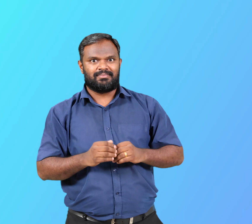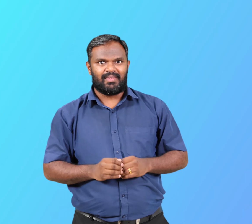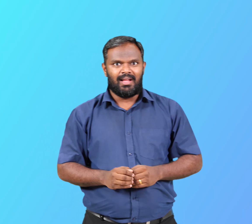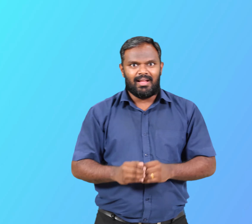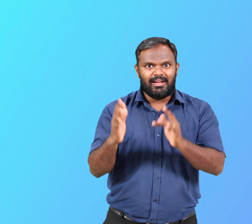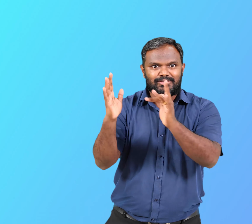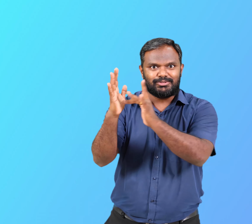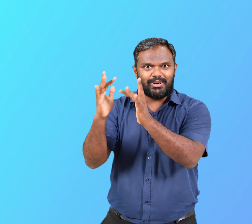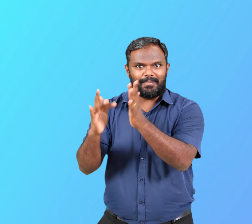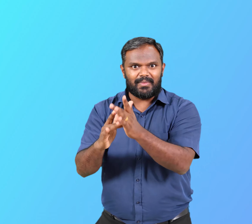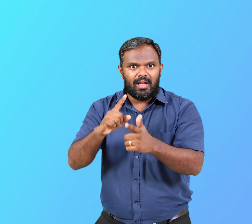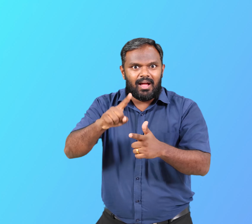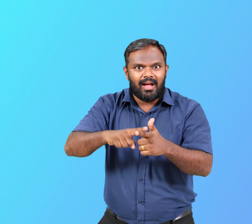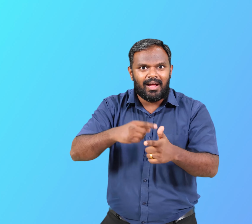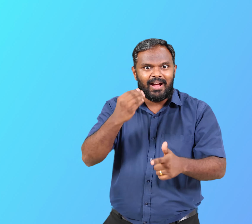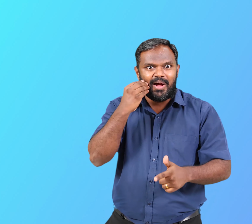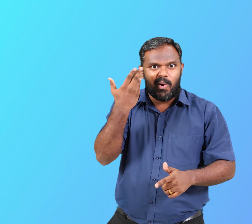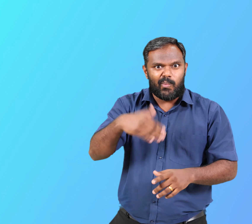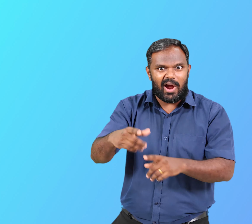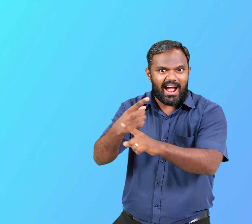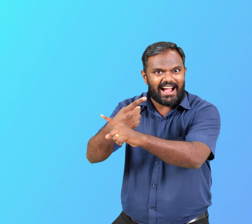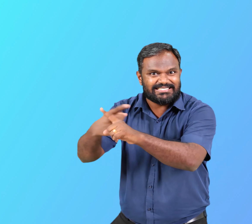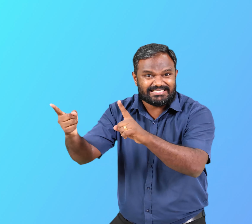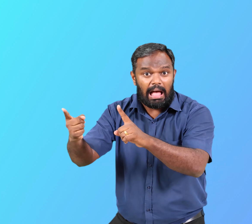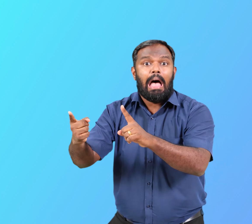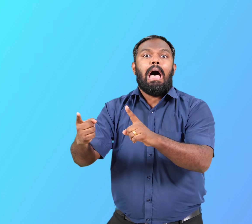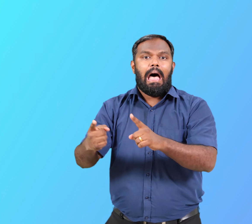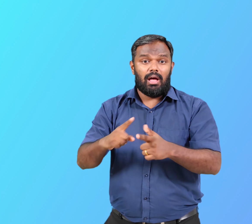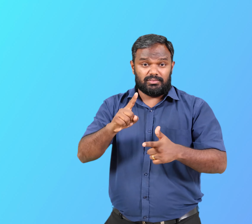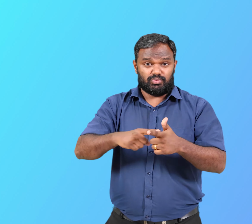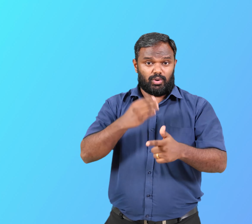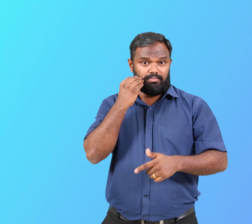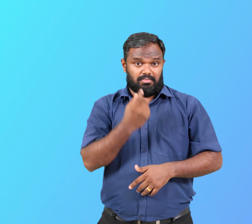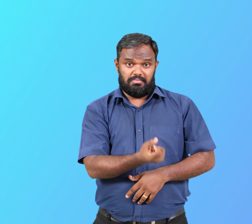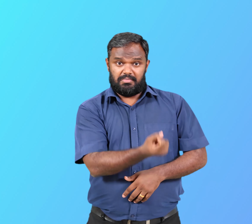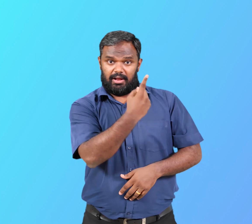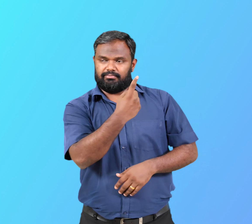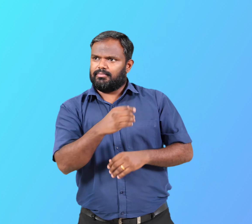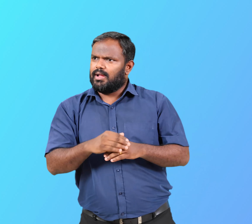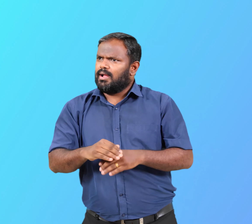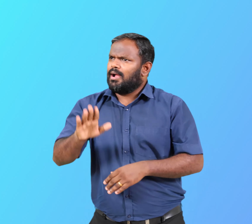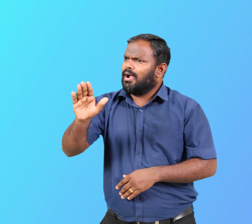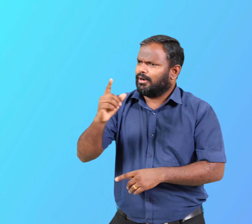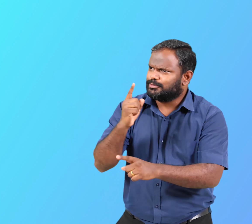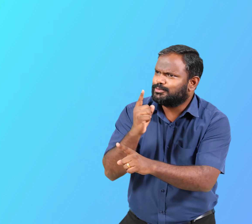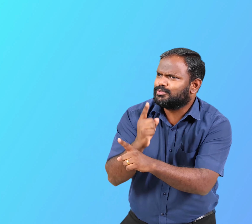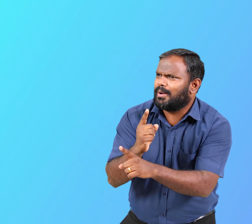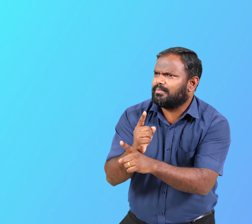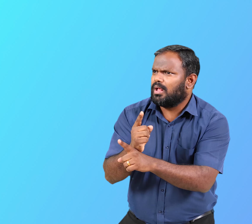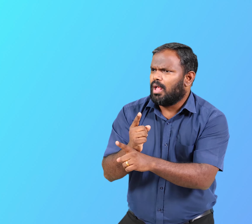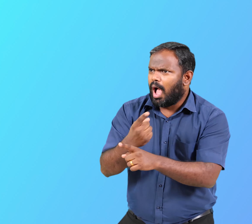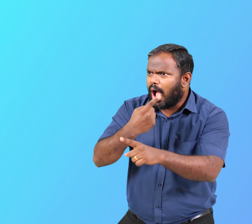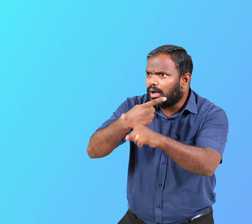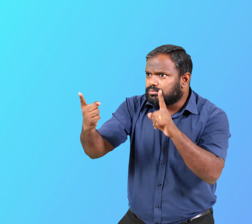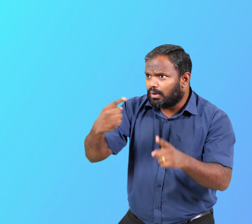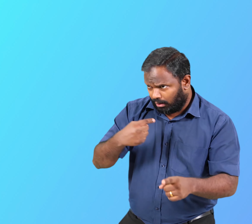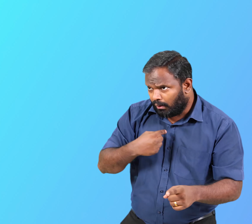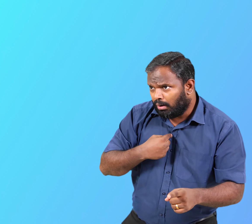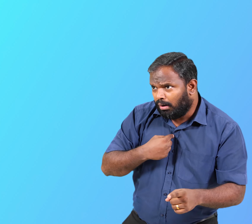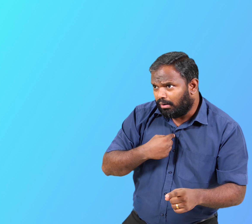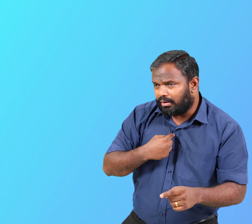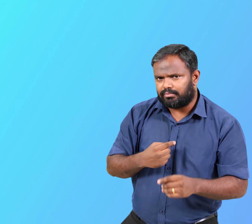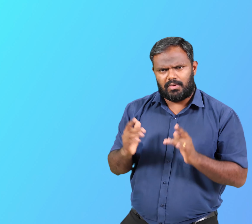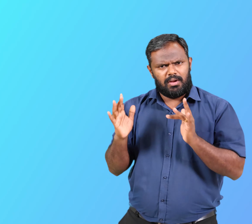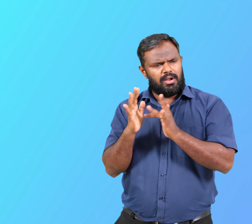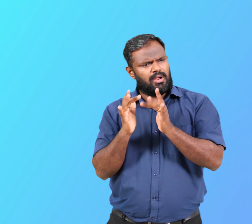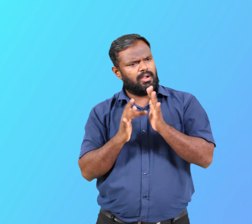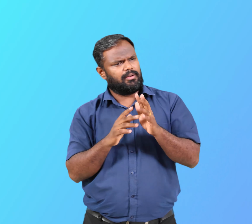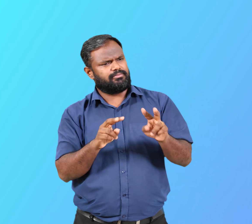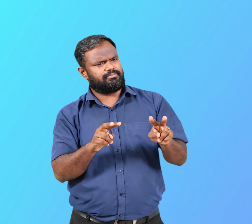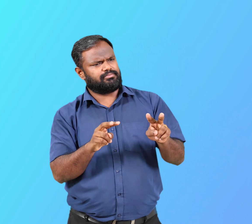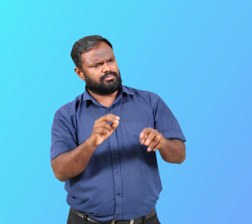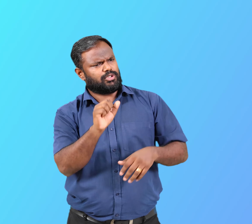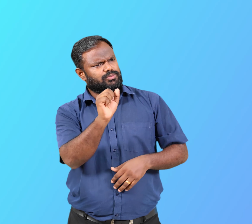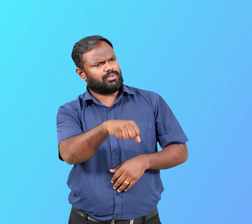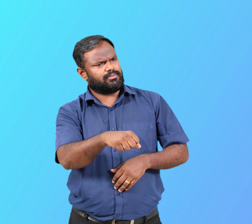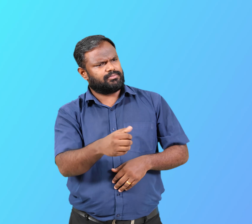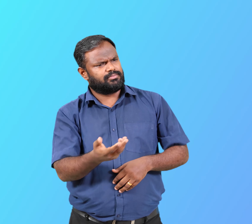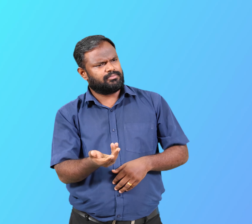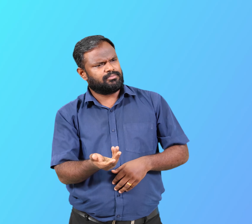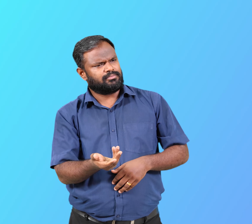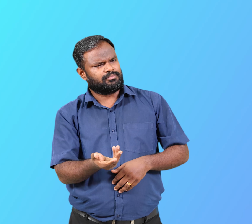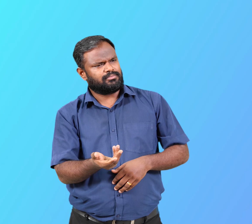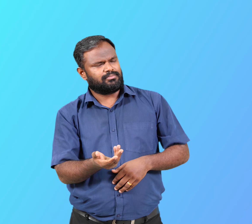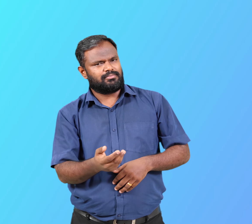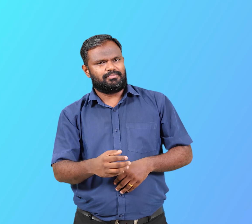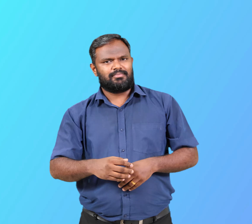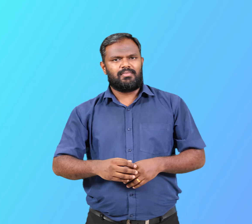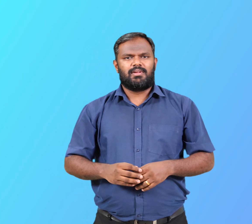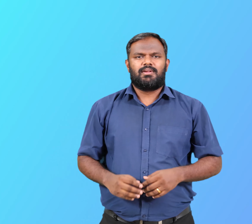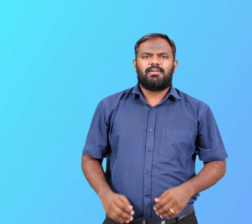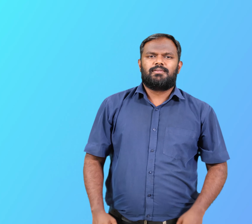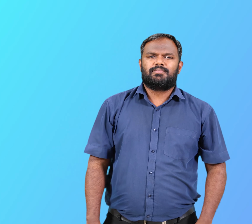Then Judas, the very one who would hand him over, said to Jesus, “Teacher, surely I am not the one you are talking about, am I?” Jesus answered, “Yes, it is you.”